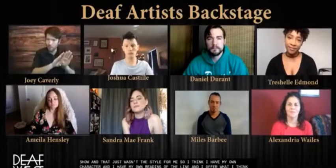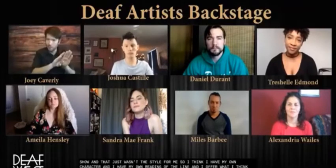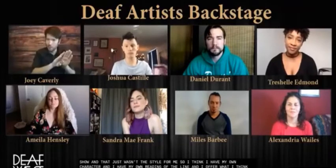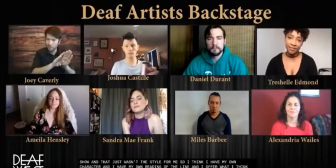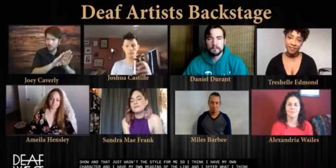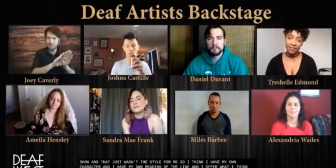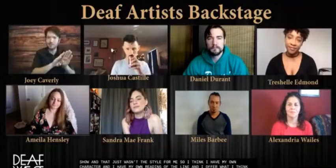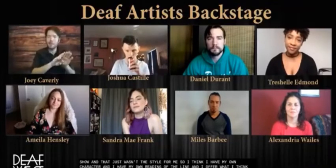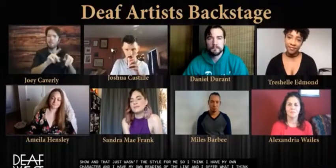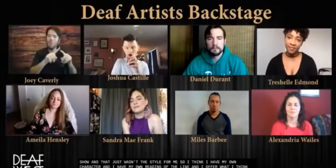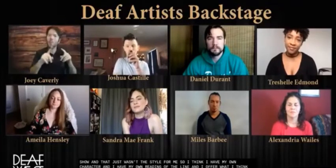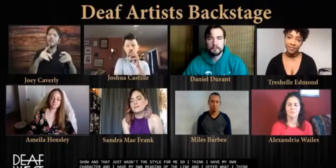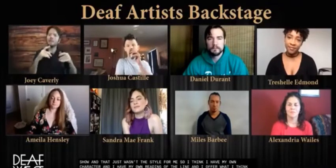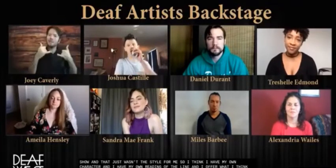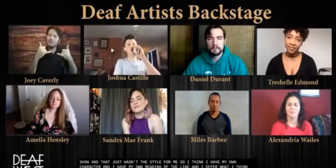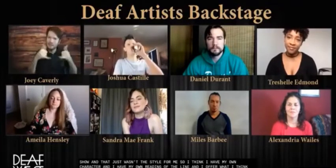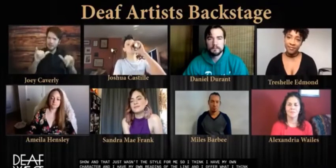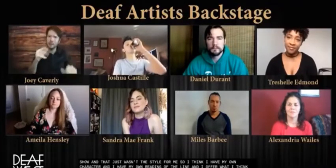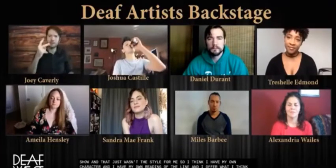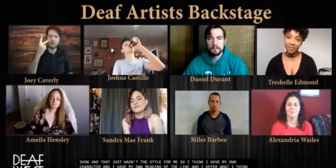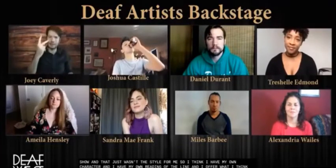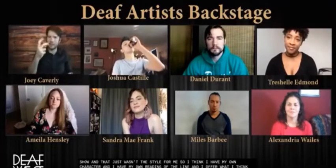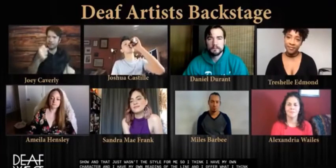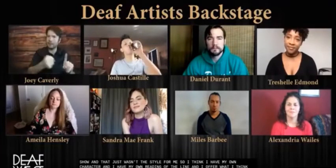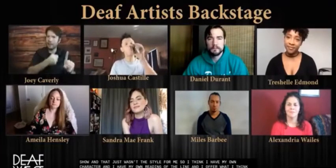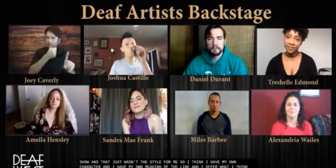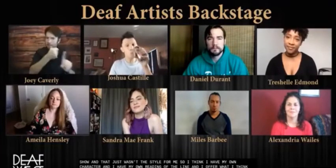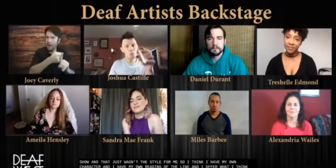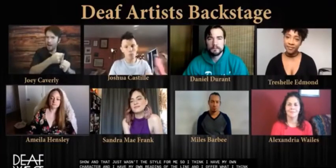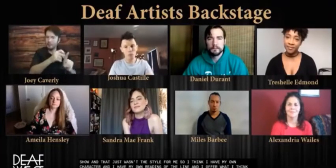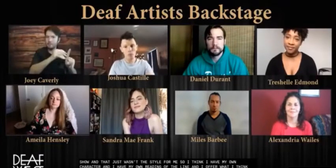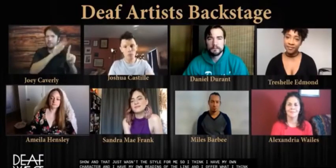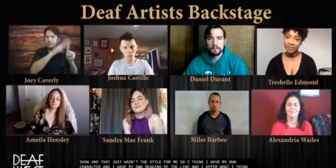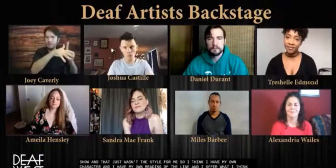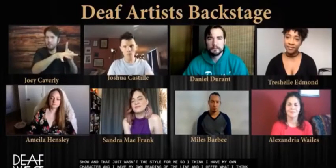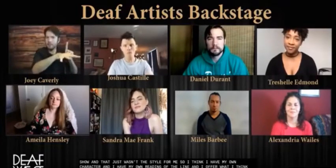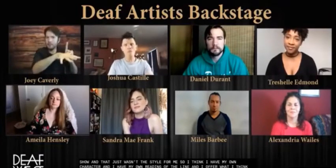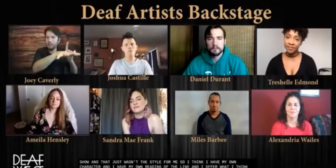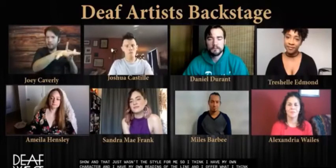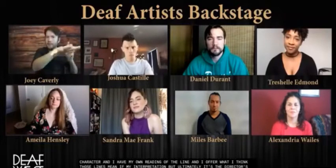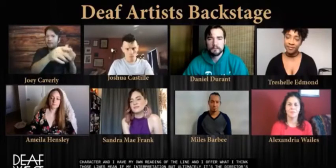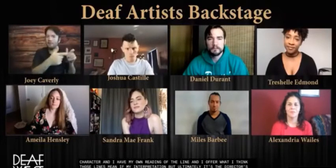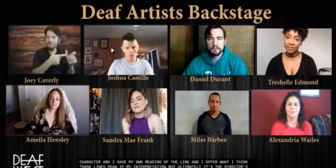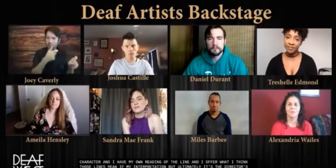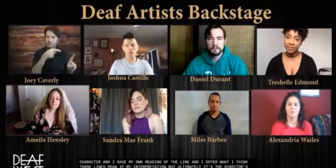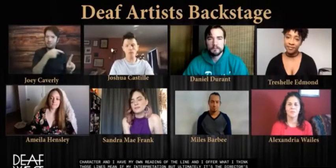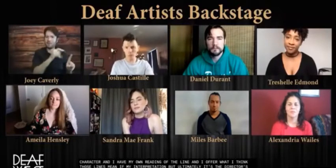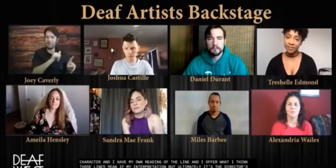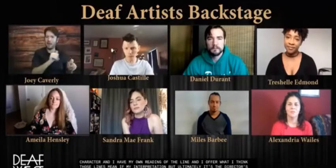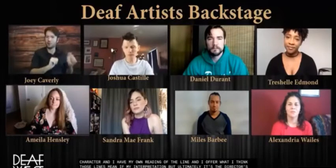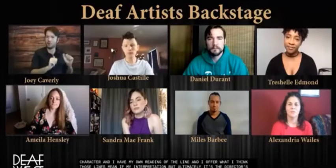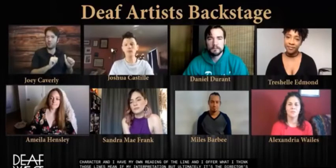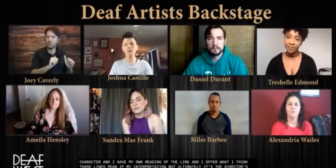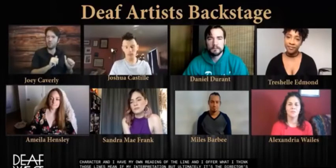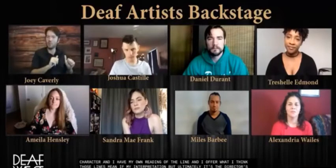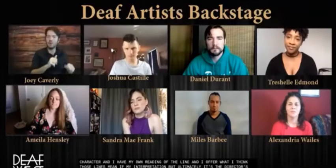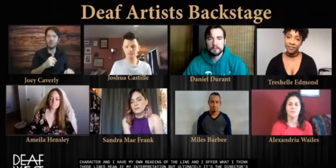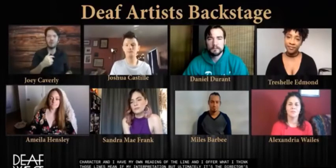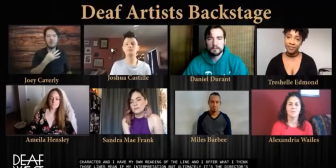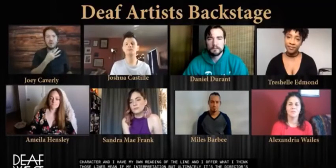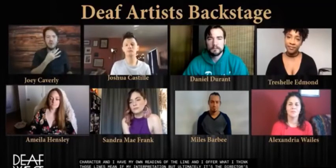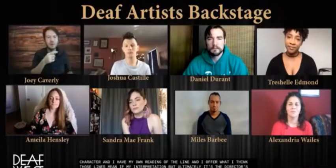When the show closed-- I want to wrap up with this-- We still see a resignation from that.